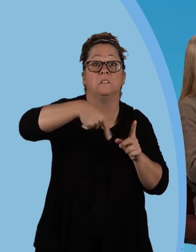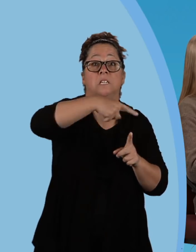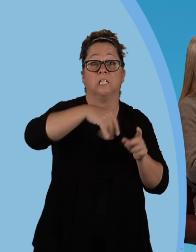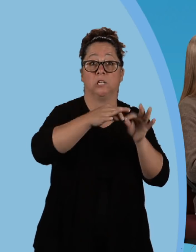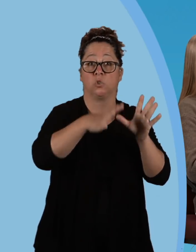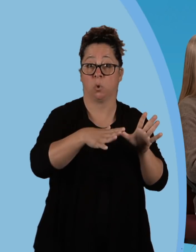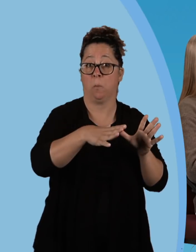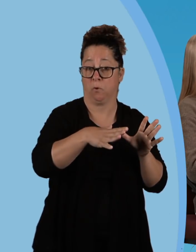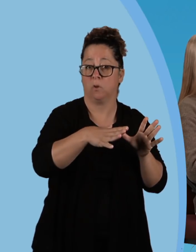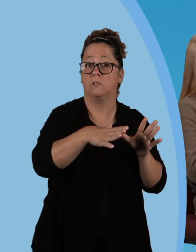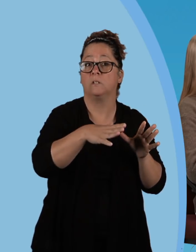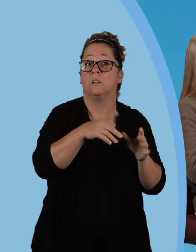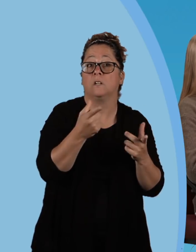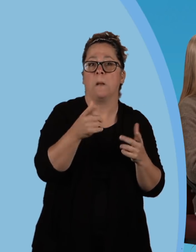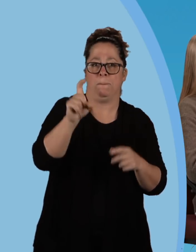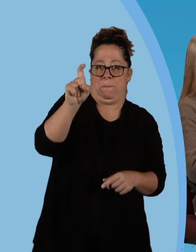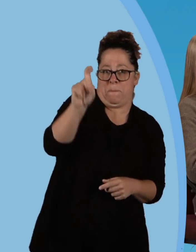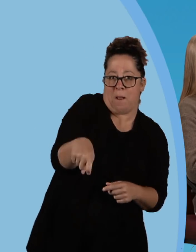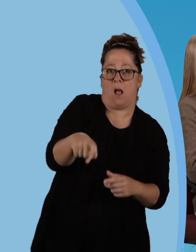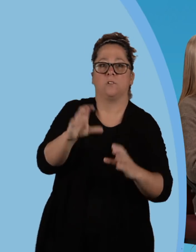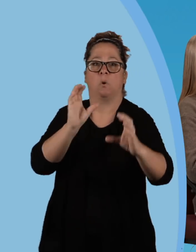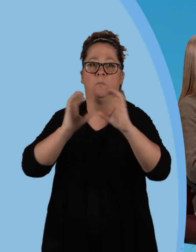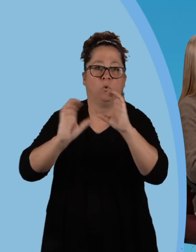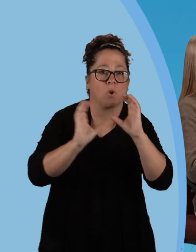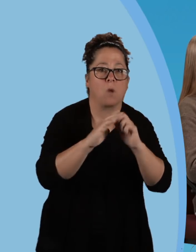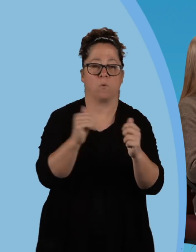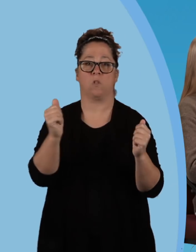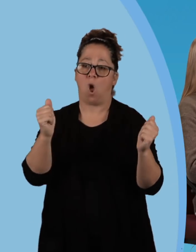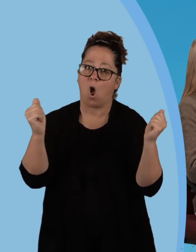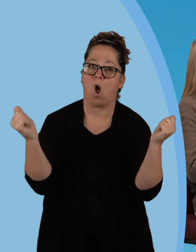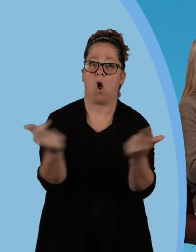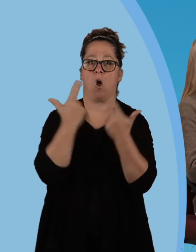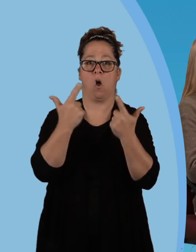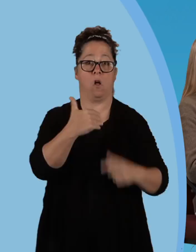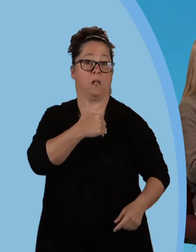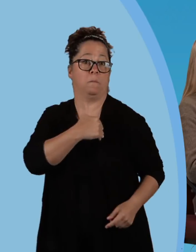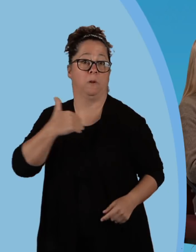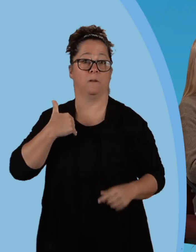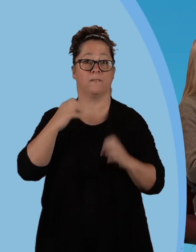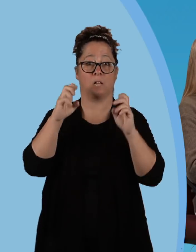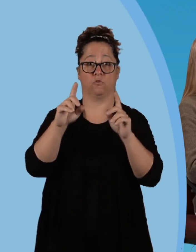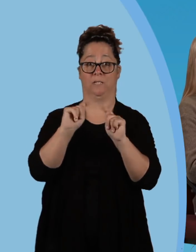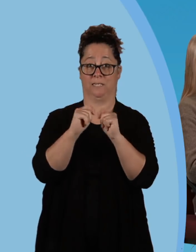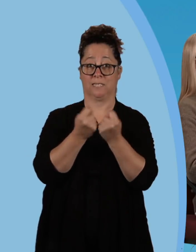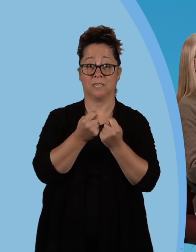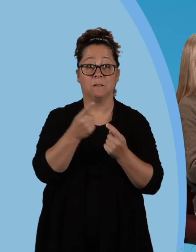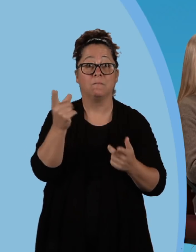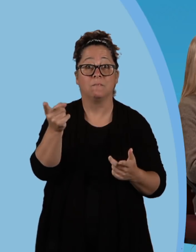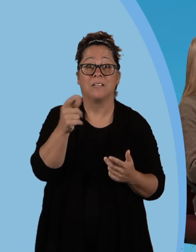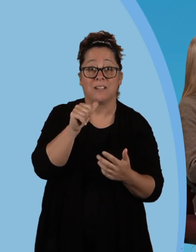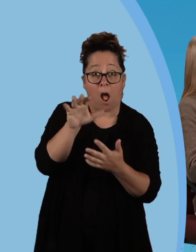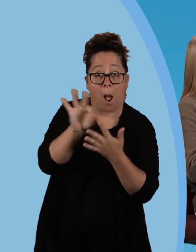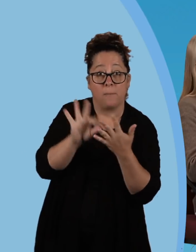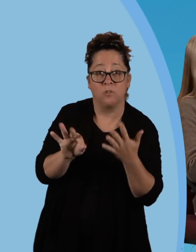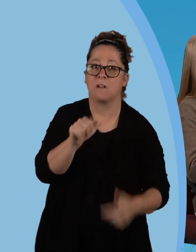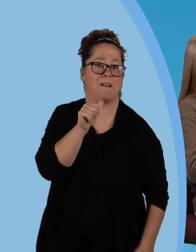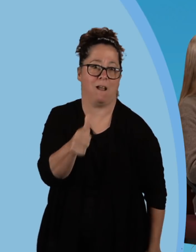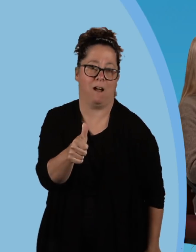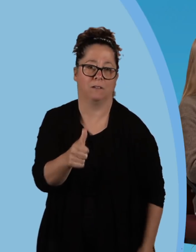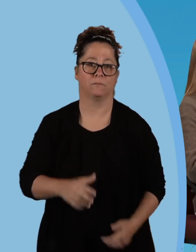So they are a member of the educational team, and this means that the educational interpreter must communicate with all of the members